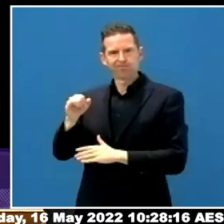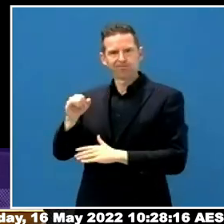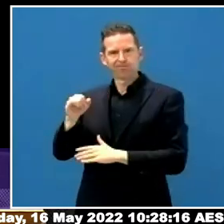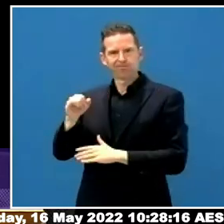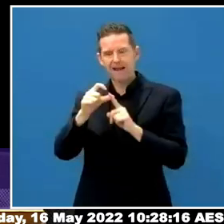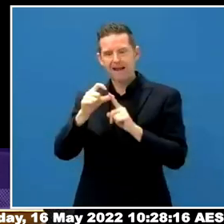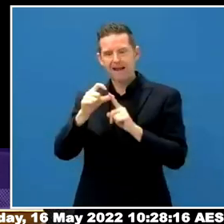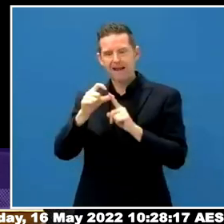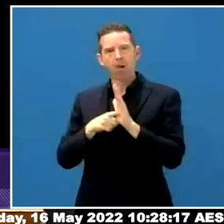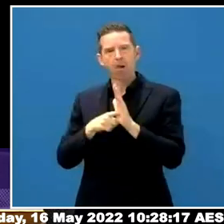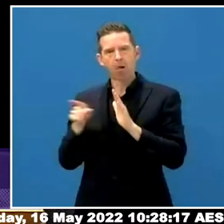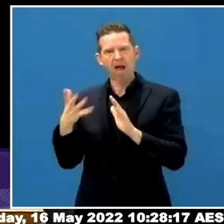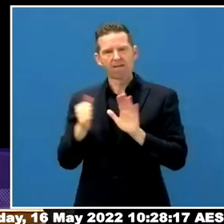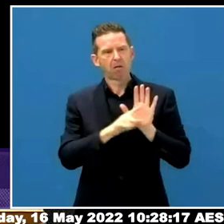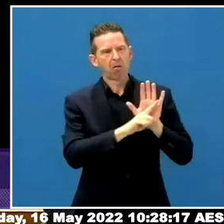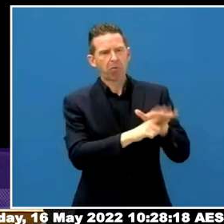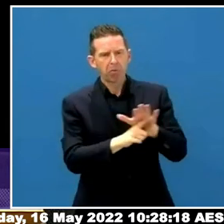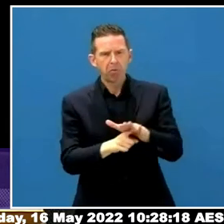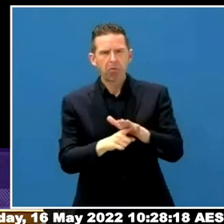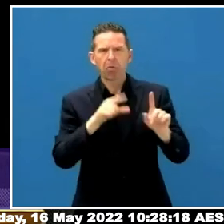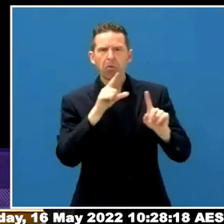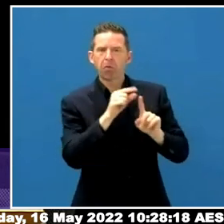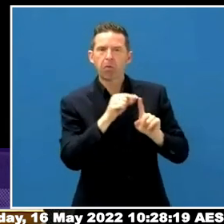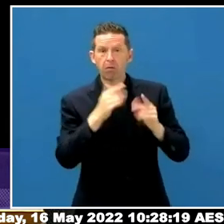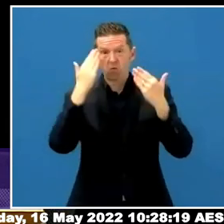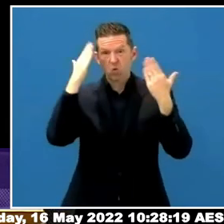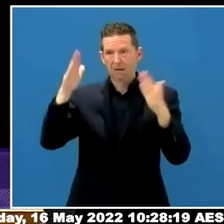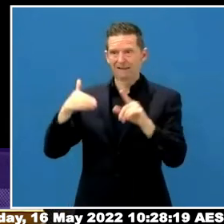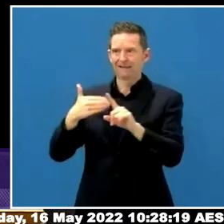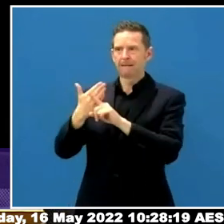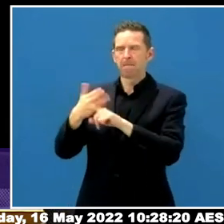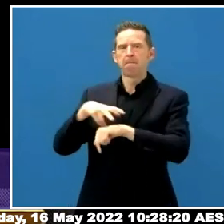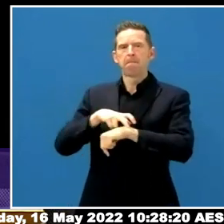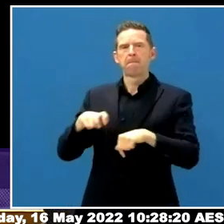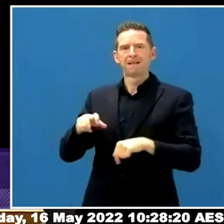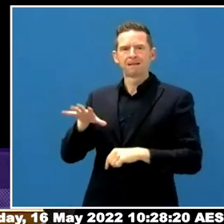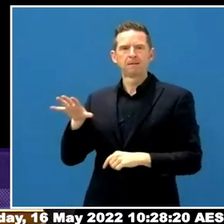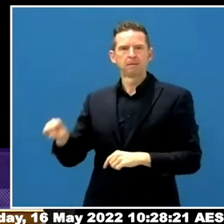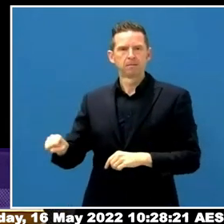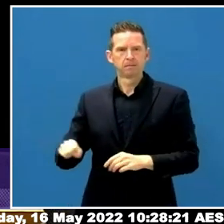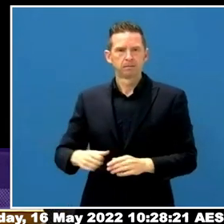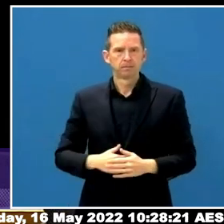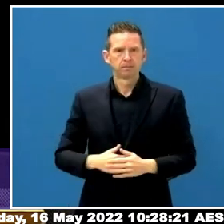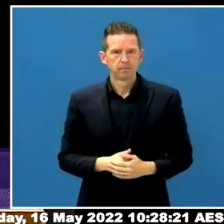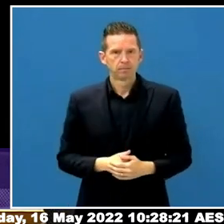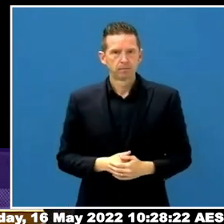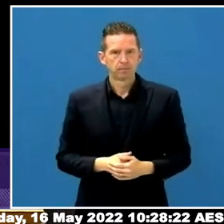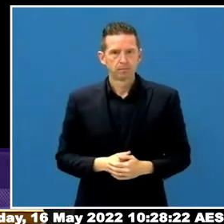police. We will be presenting evidence concerning how Afford responded after the